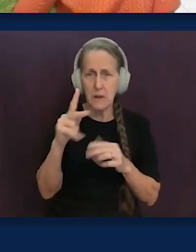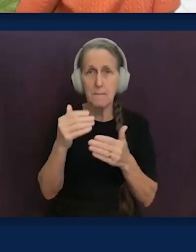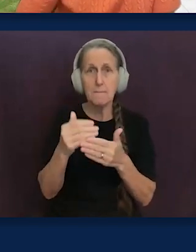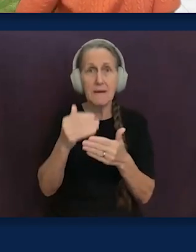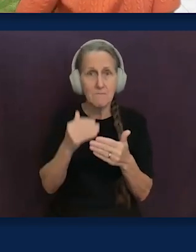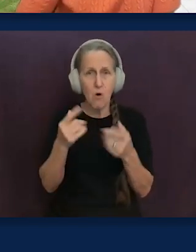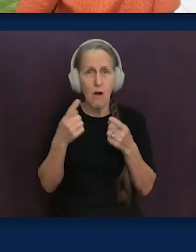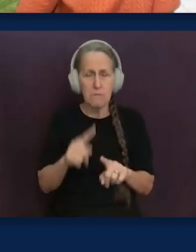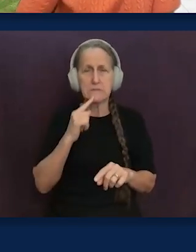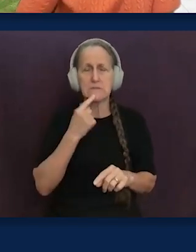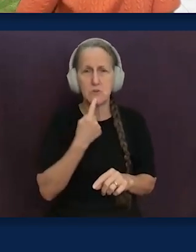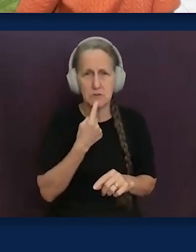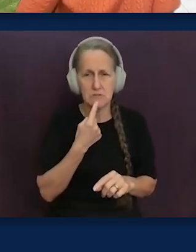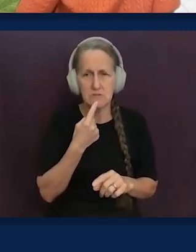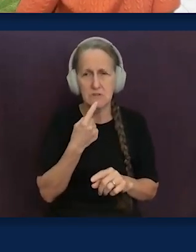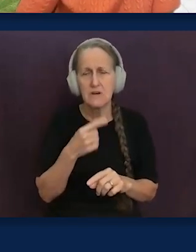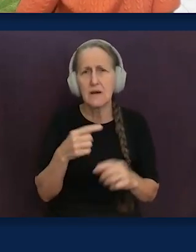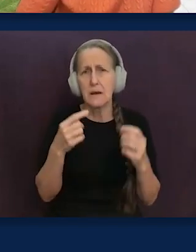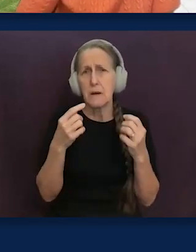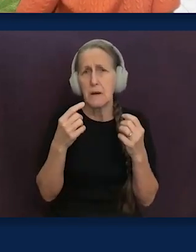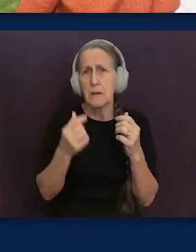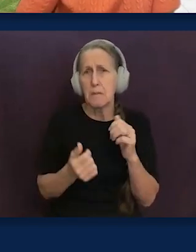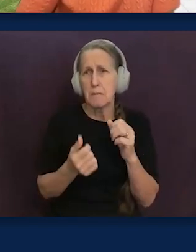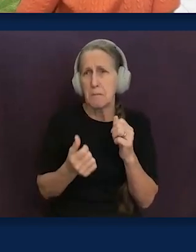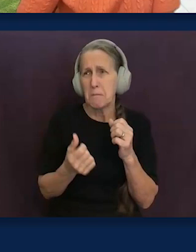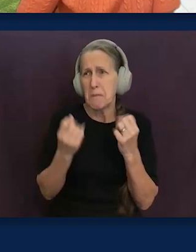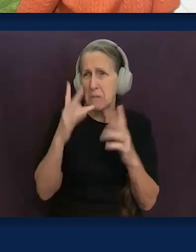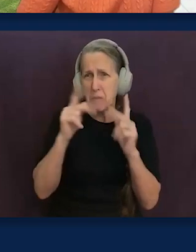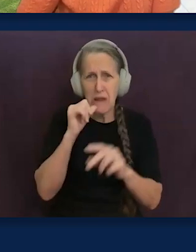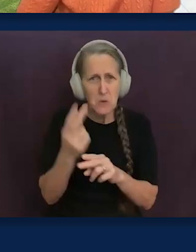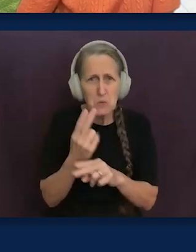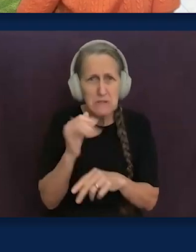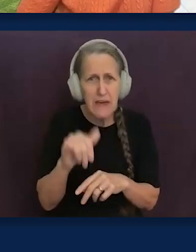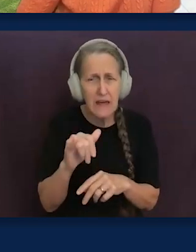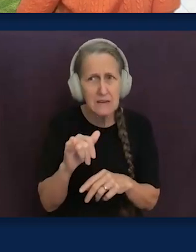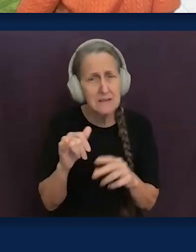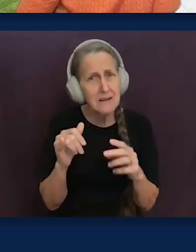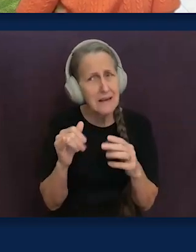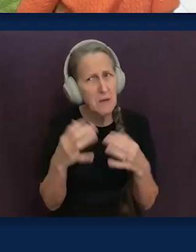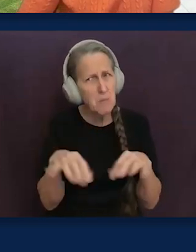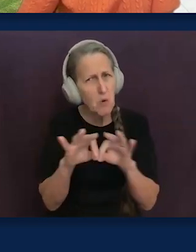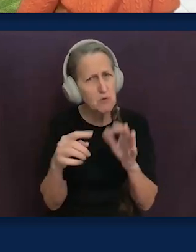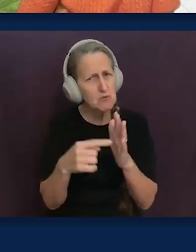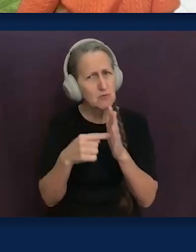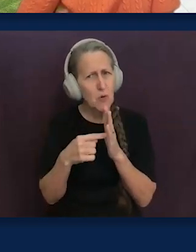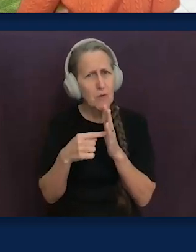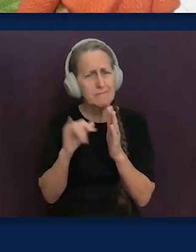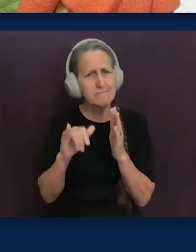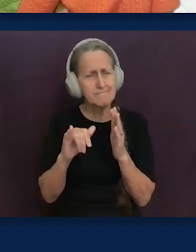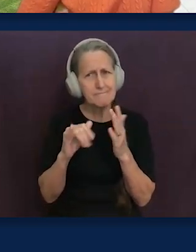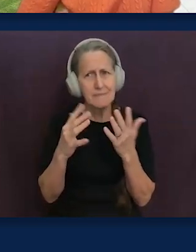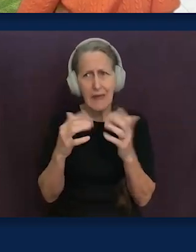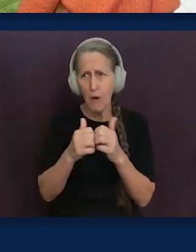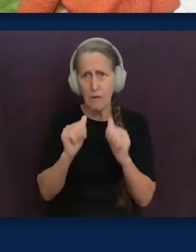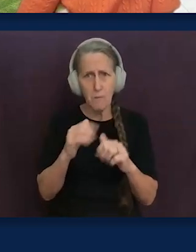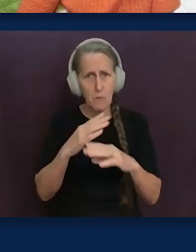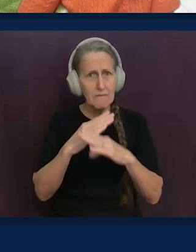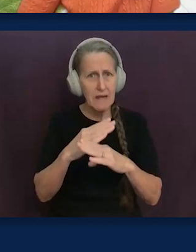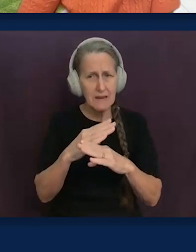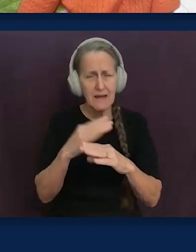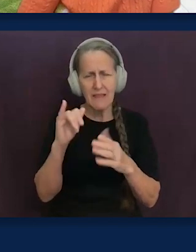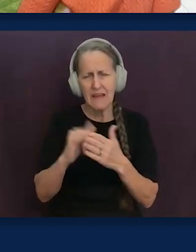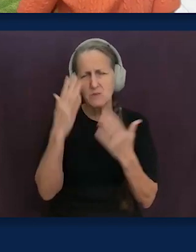Not too many people use this annual wellness visit. It's an important indicator of preventive care and that's why I included them here.